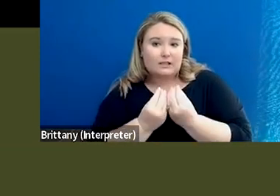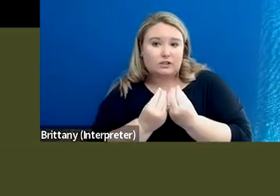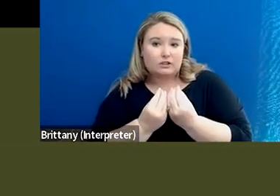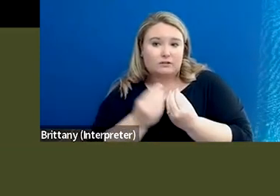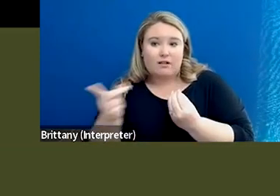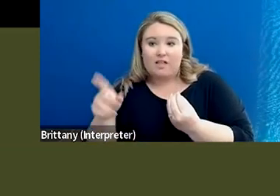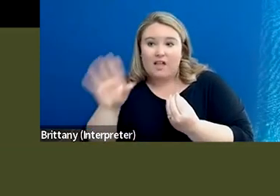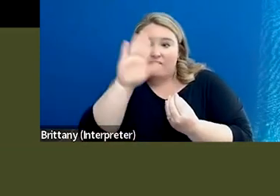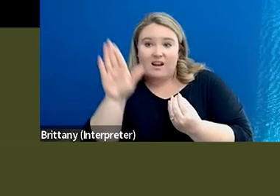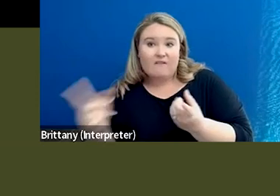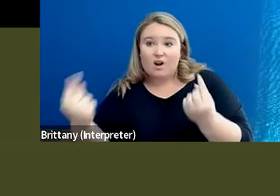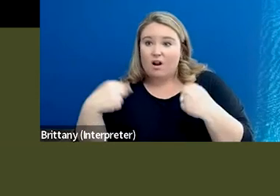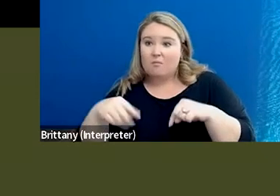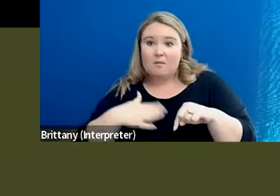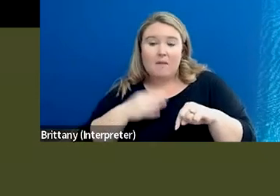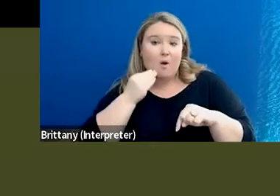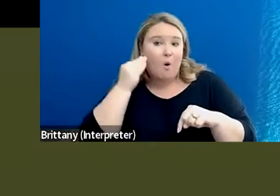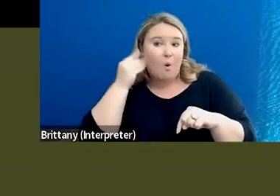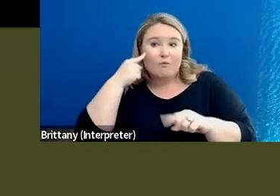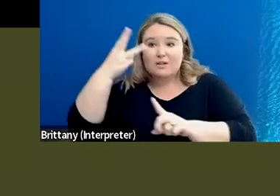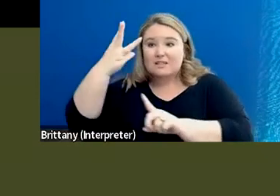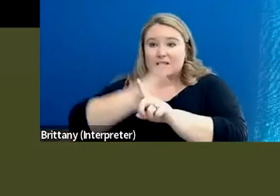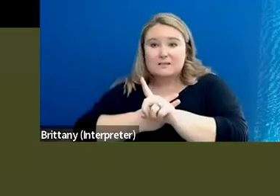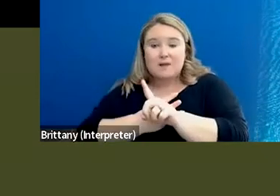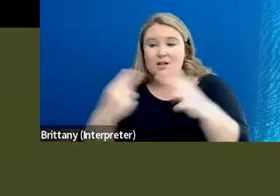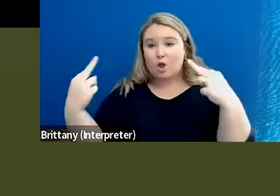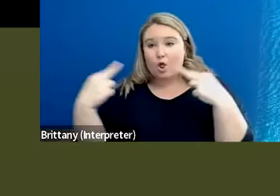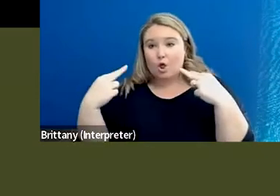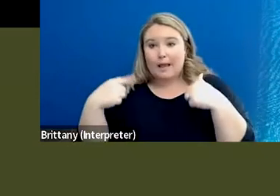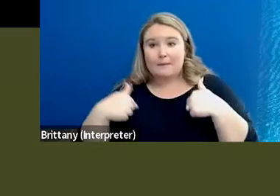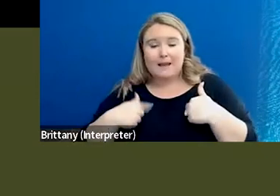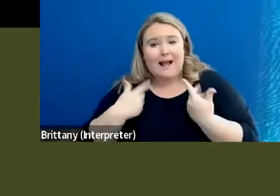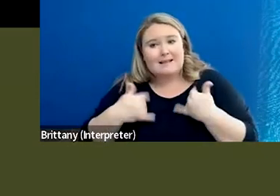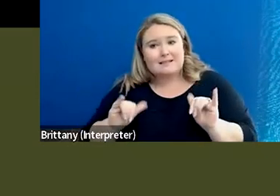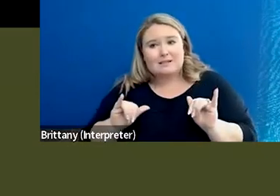in like six months to see about me, but I still try my best to get out letters.